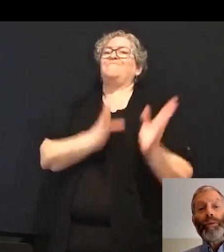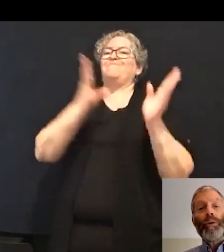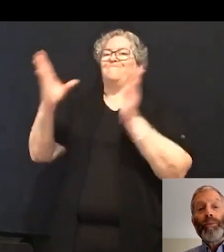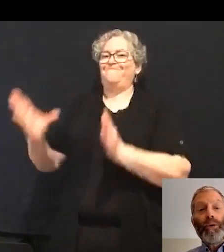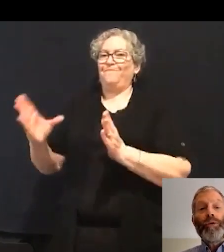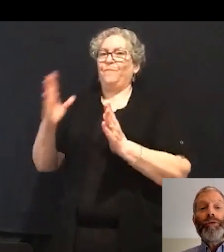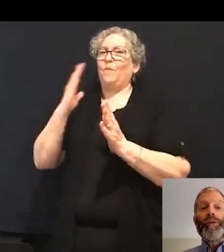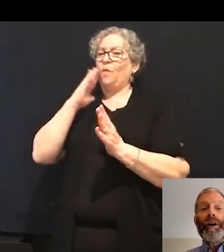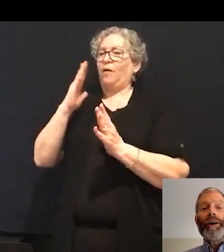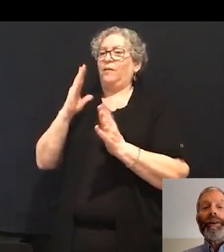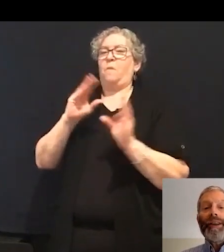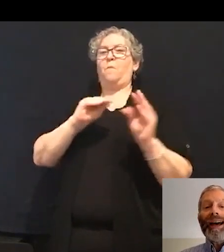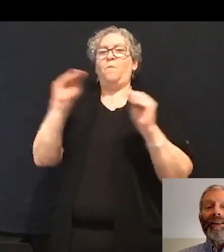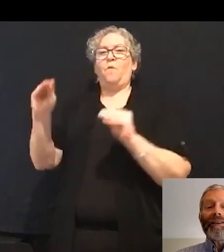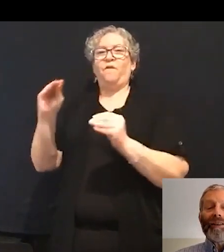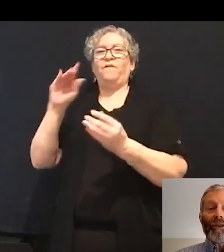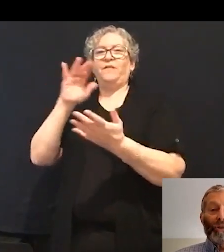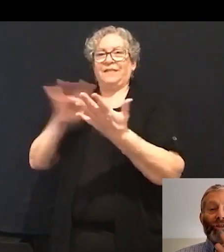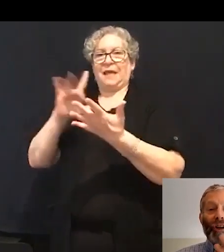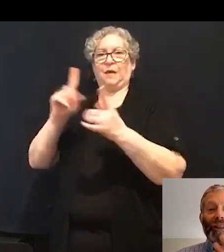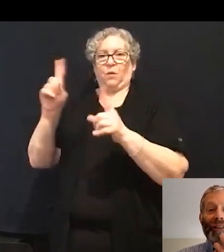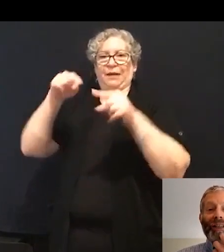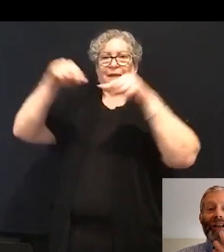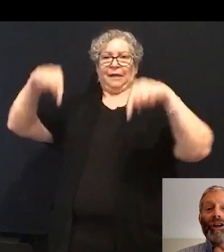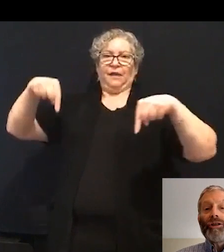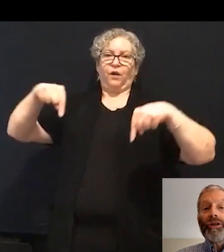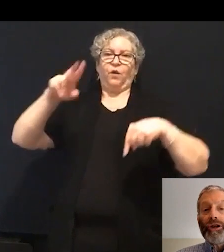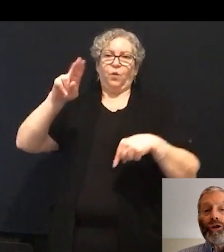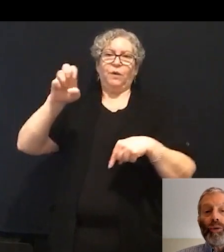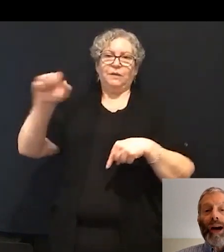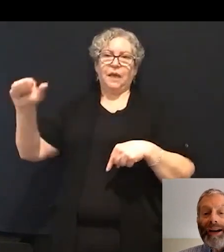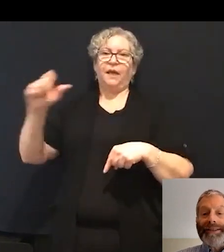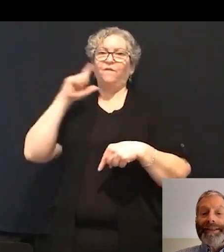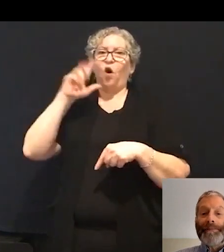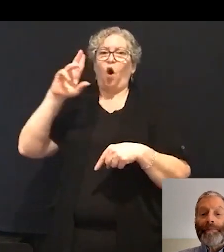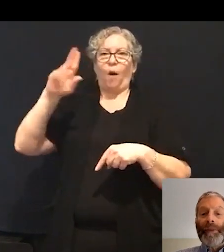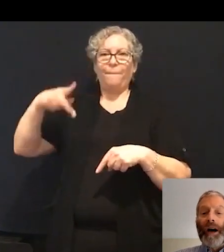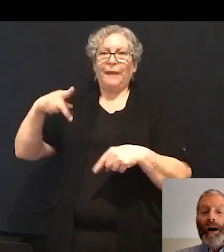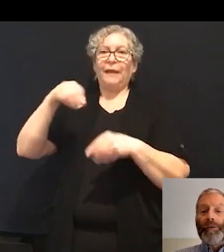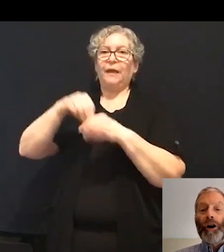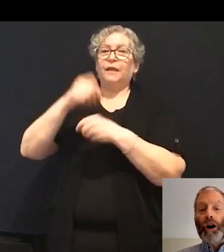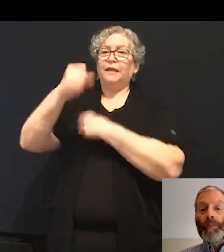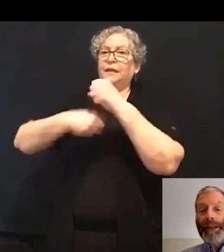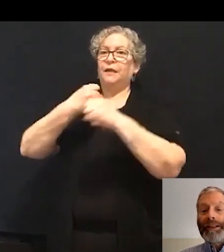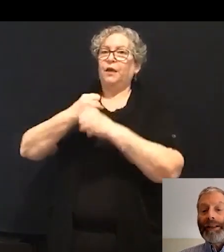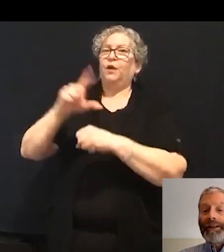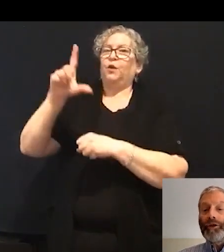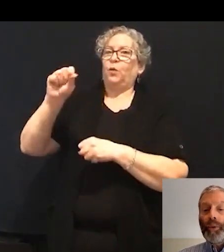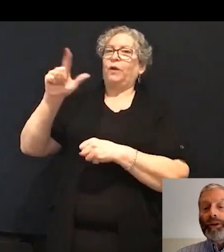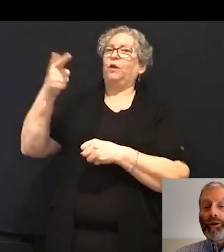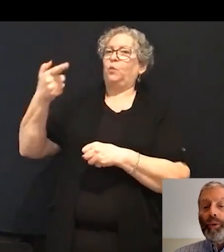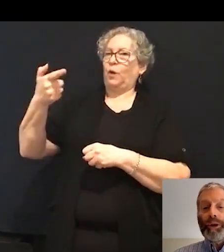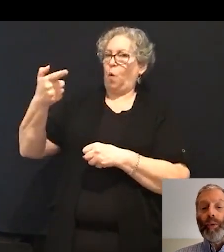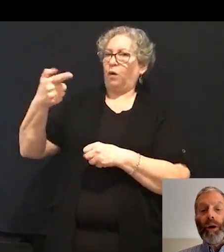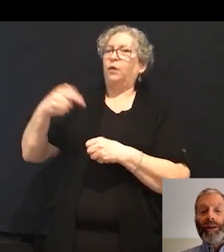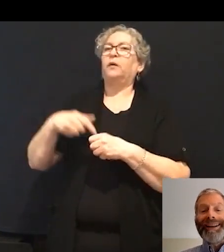they will move their studies to the US for RP in 2021